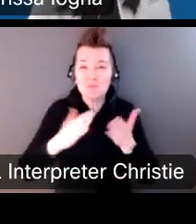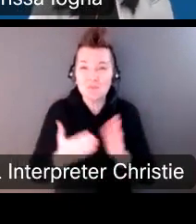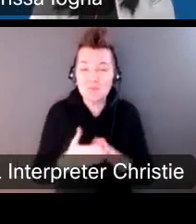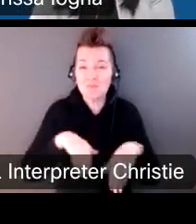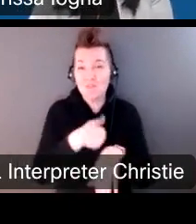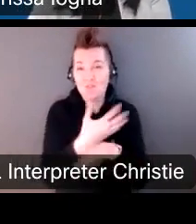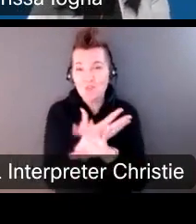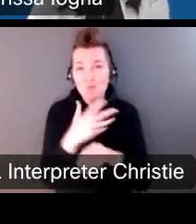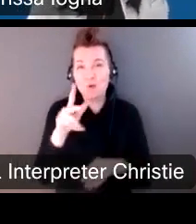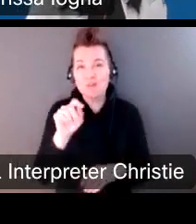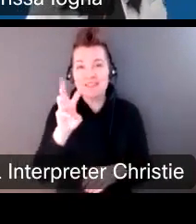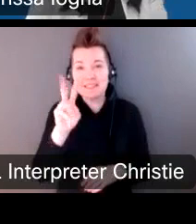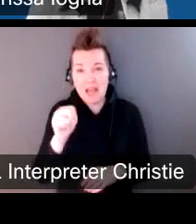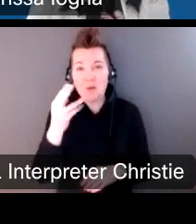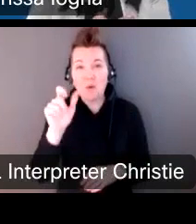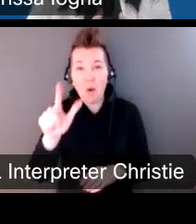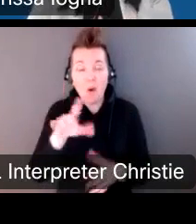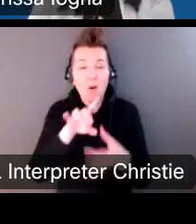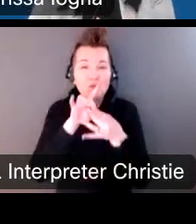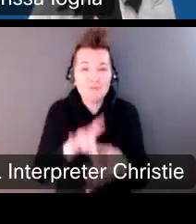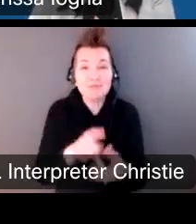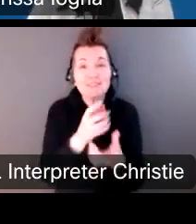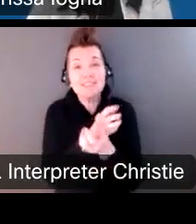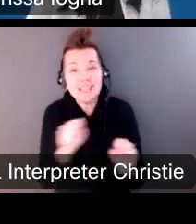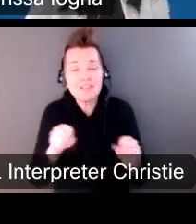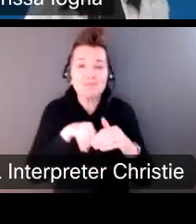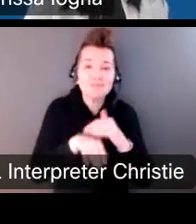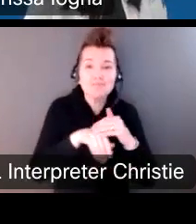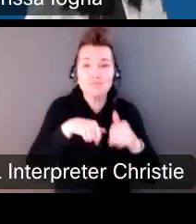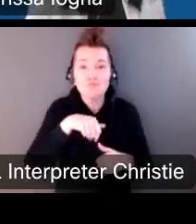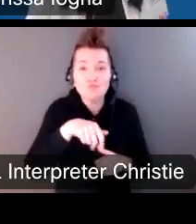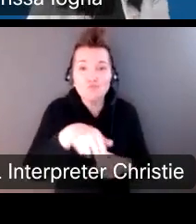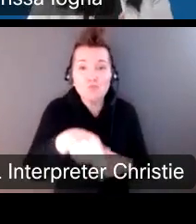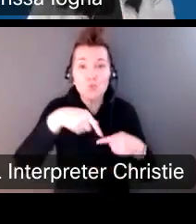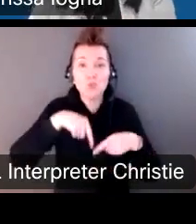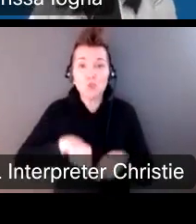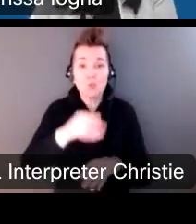on ensuring safe and accessible pedestrian routes in construction work zones. This is a two-hour meeting,